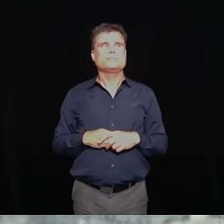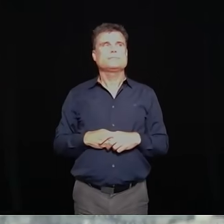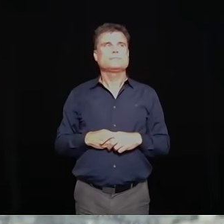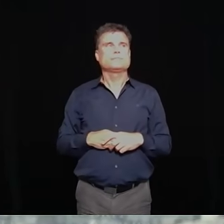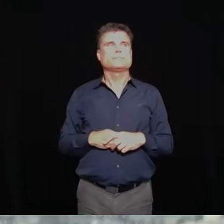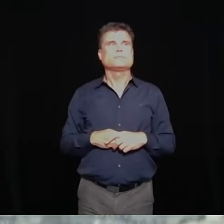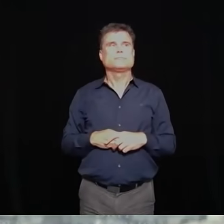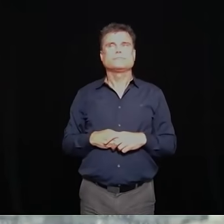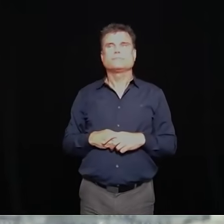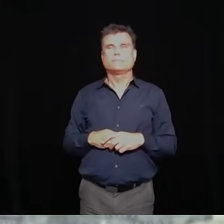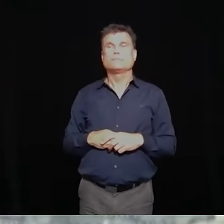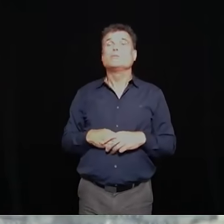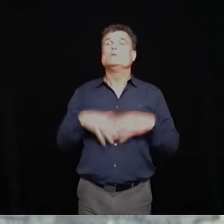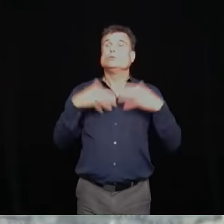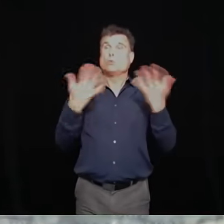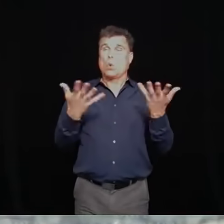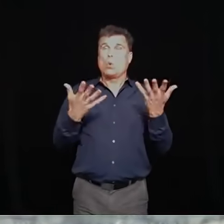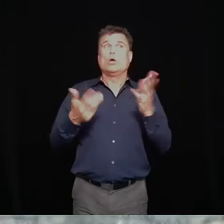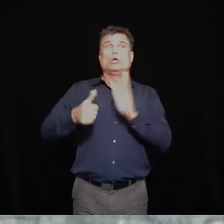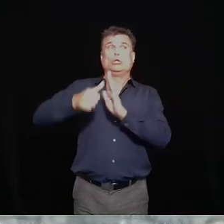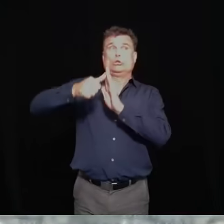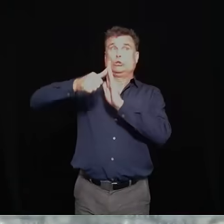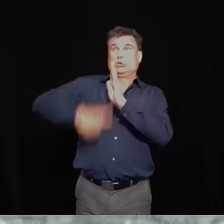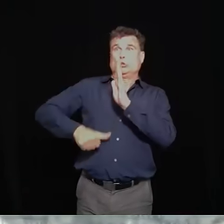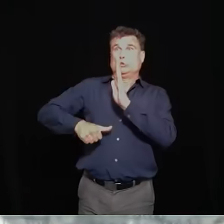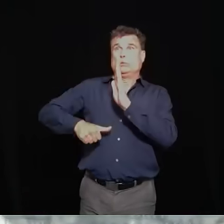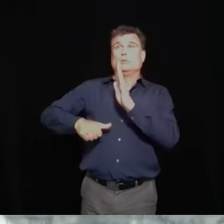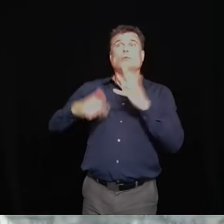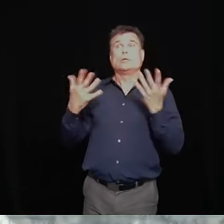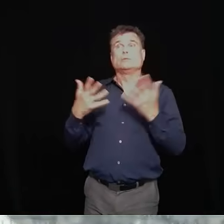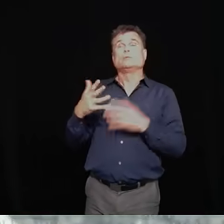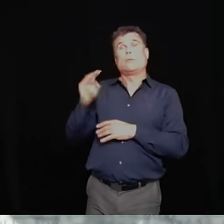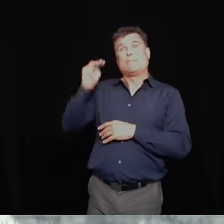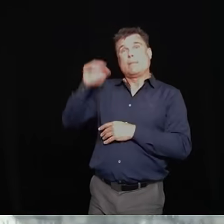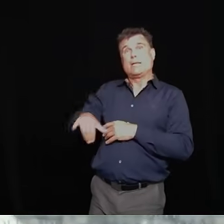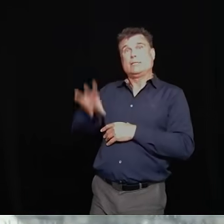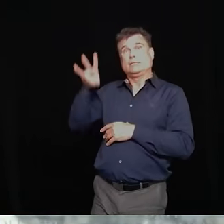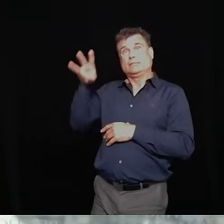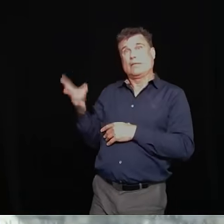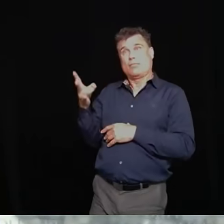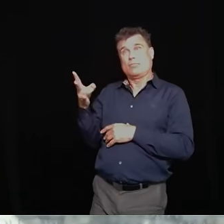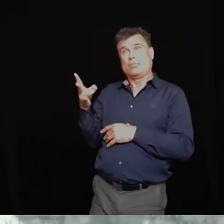The number of people so we want to limit visitors. Have visits with others virtually.